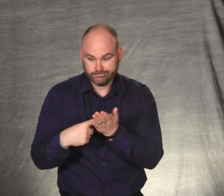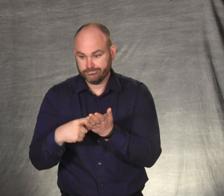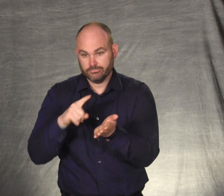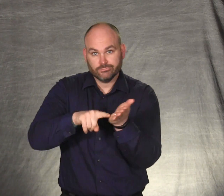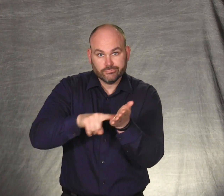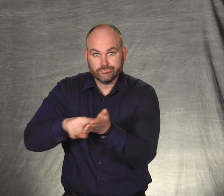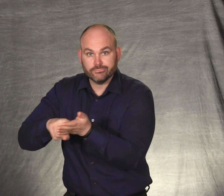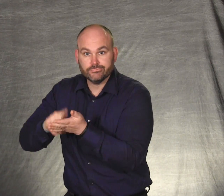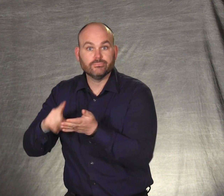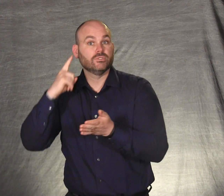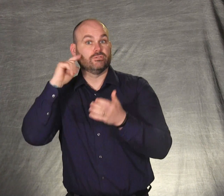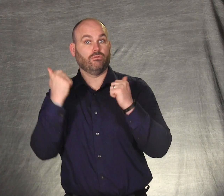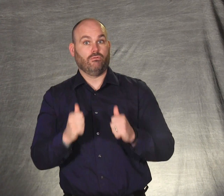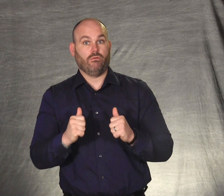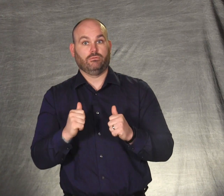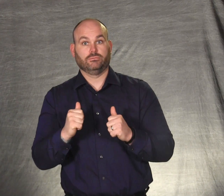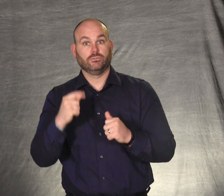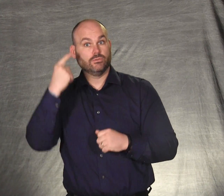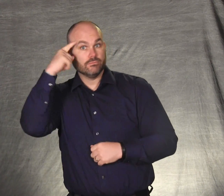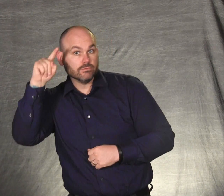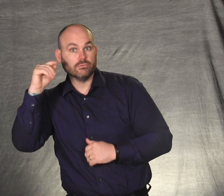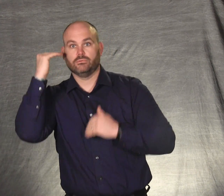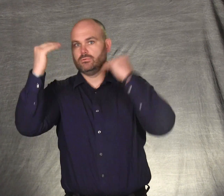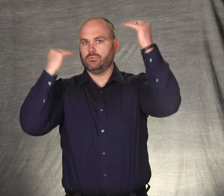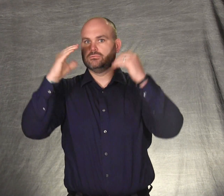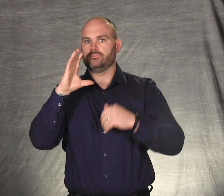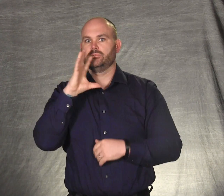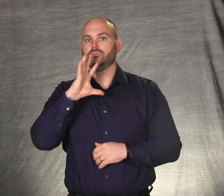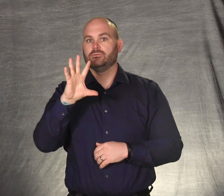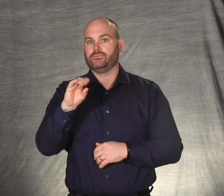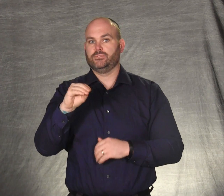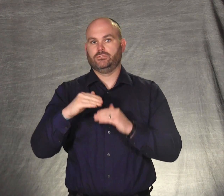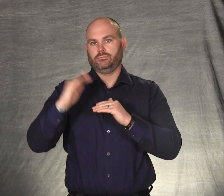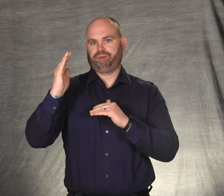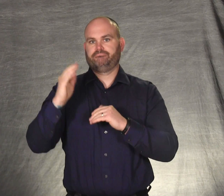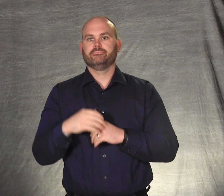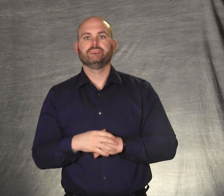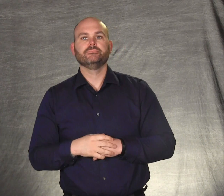that studied hearing loss for adults over 50.